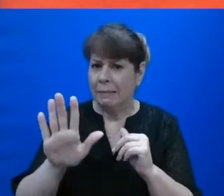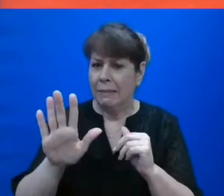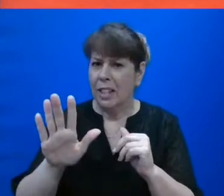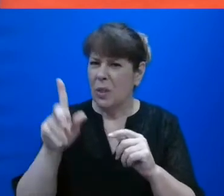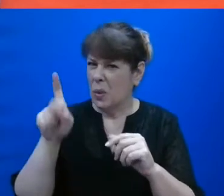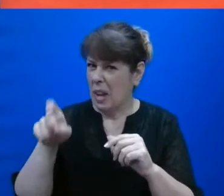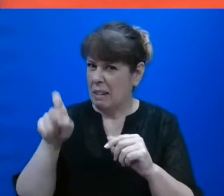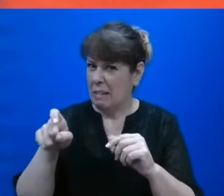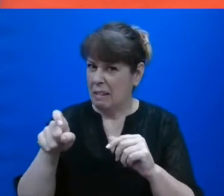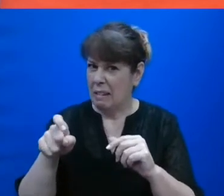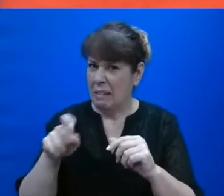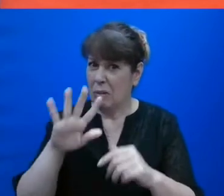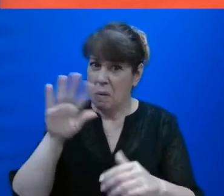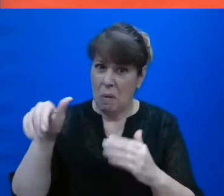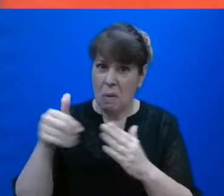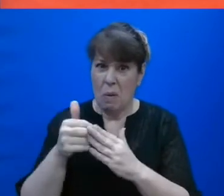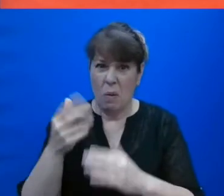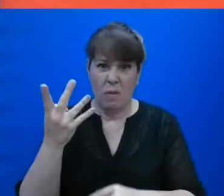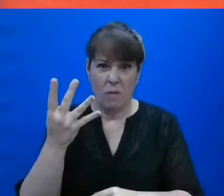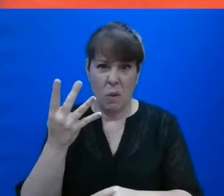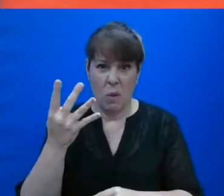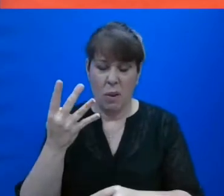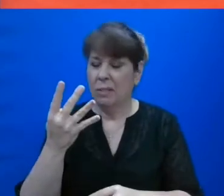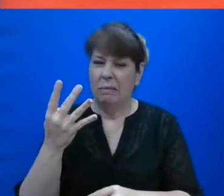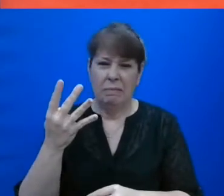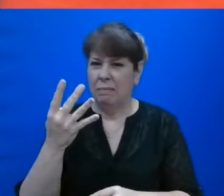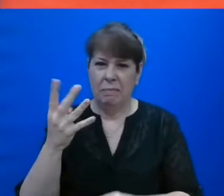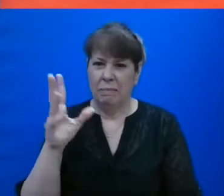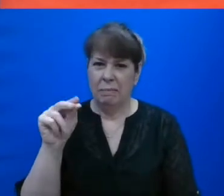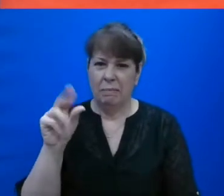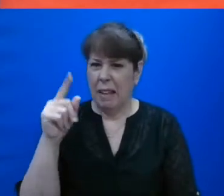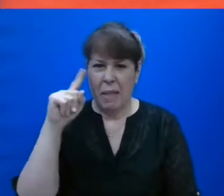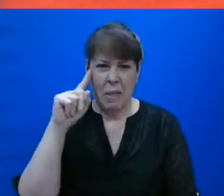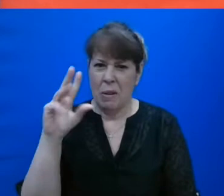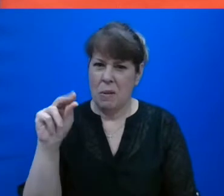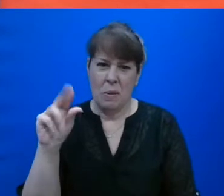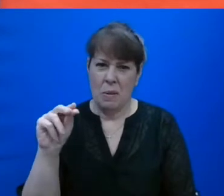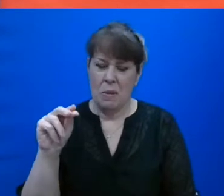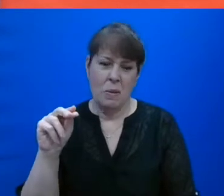CATERPILLARS? I DON'T THINK SO. I THINK I NEED